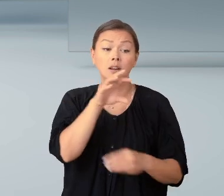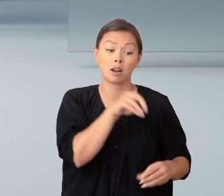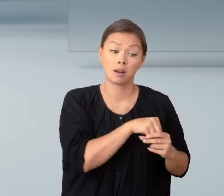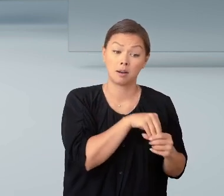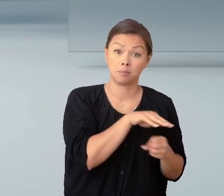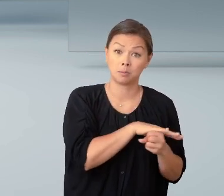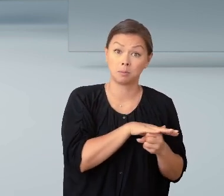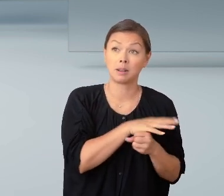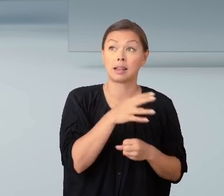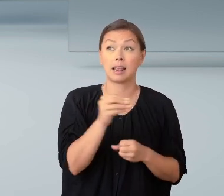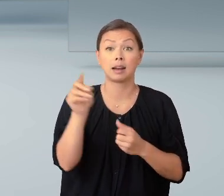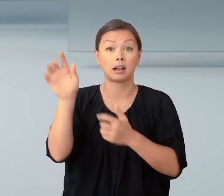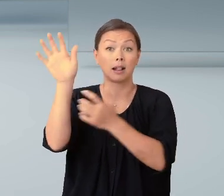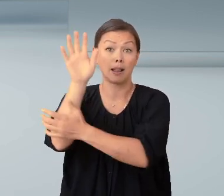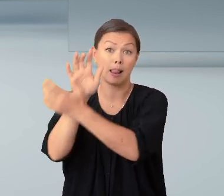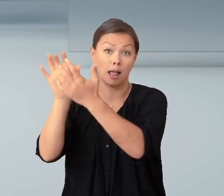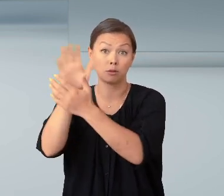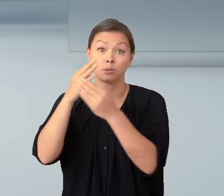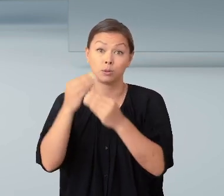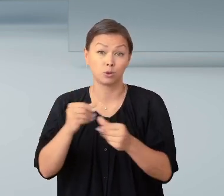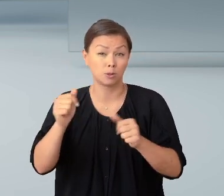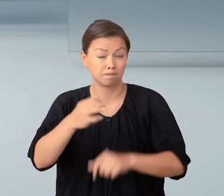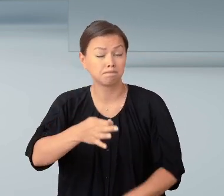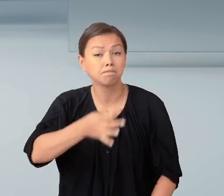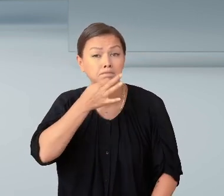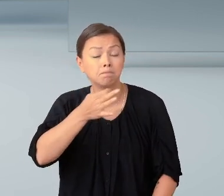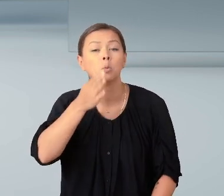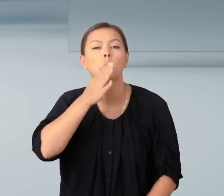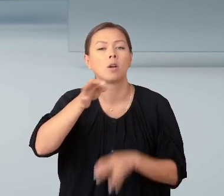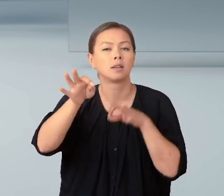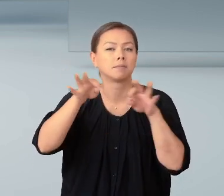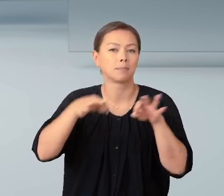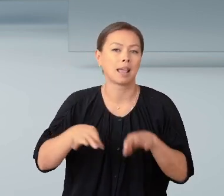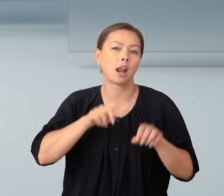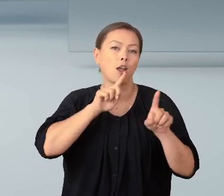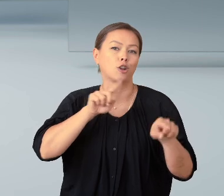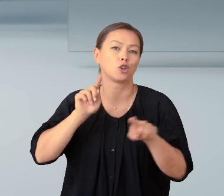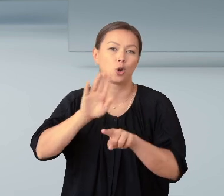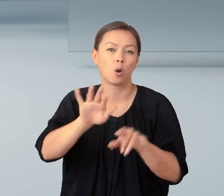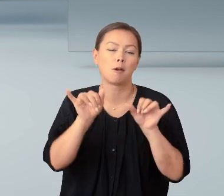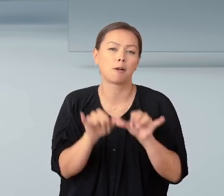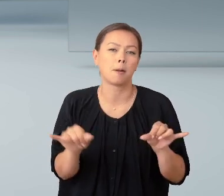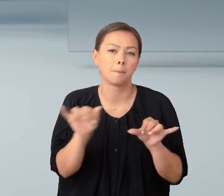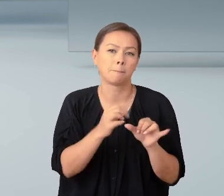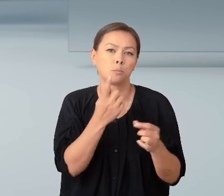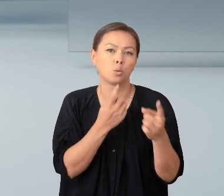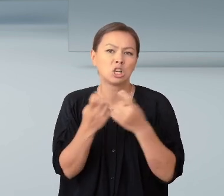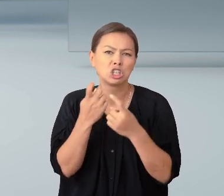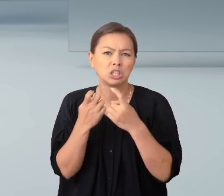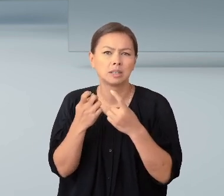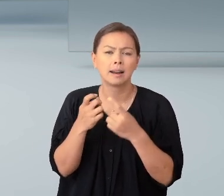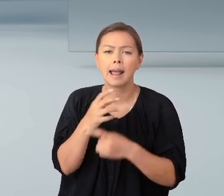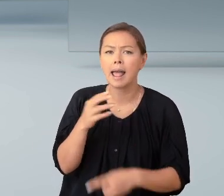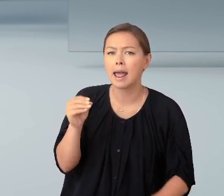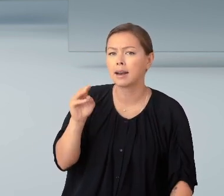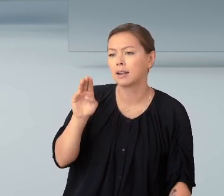the most common questions and concerns around cloud migration and detail how Microsoft Dynamics 365 can help address your unique